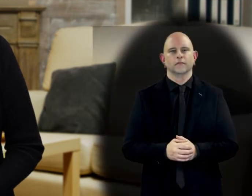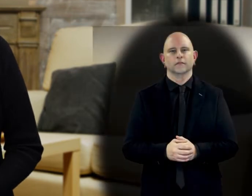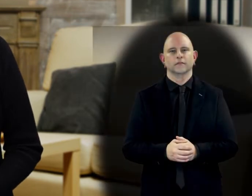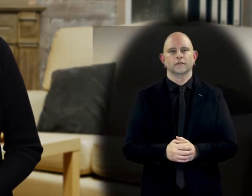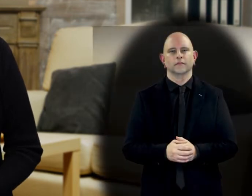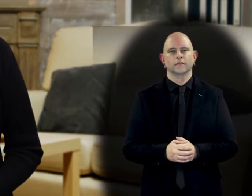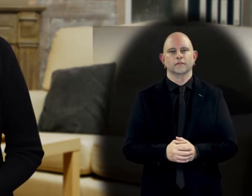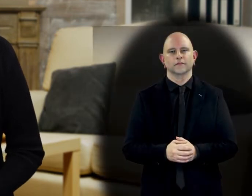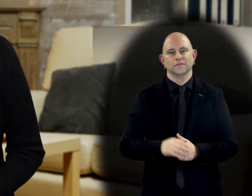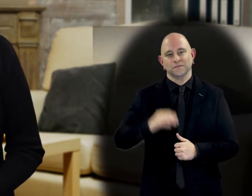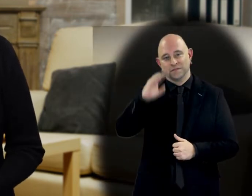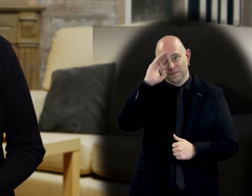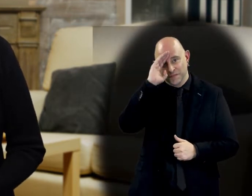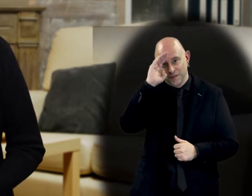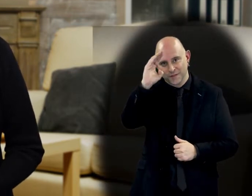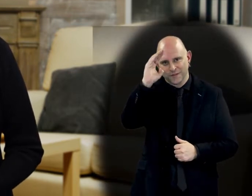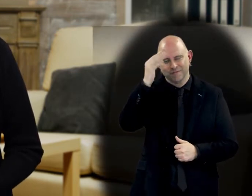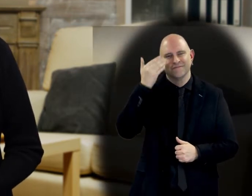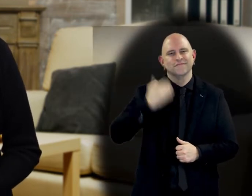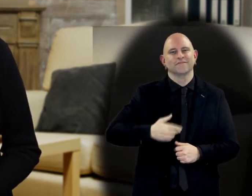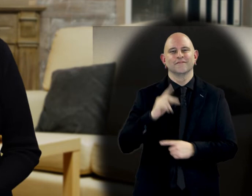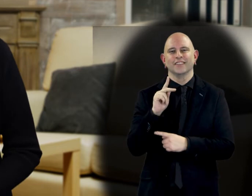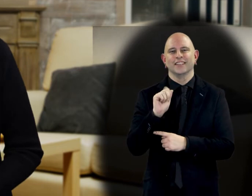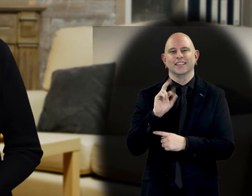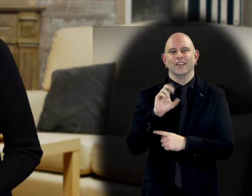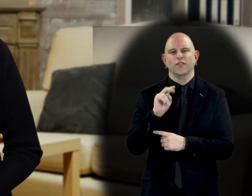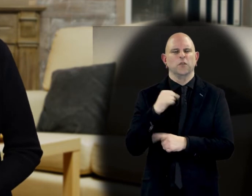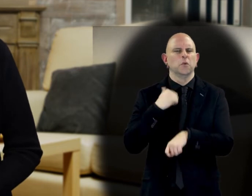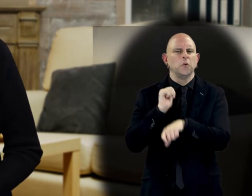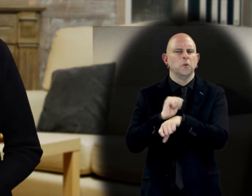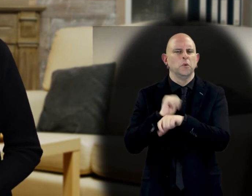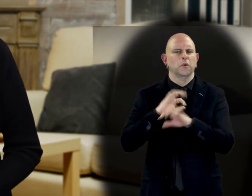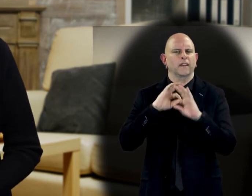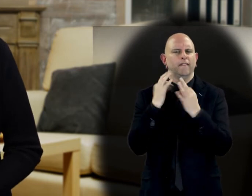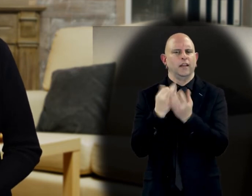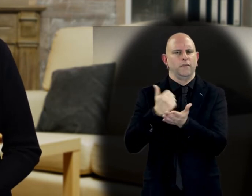Hi, I'm Karen and I'm a family therapist.